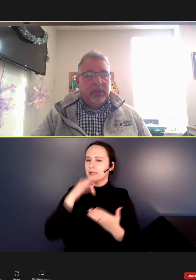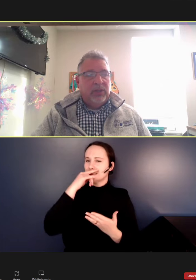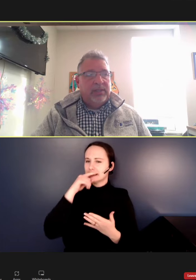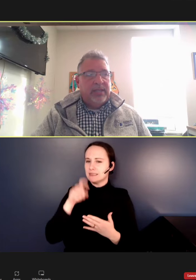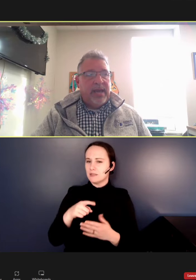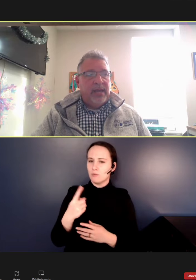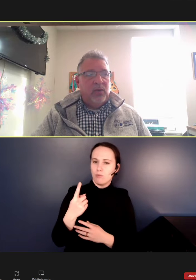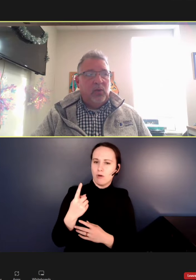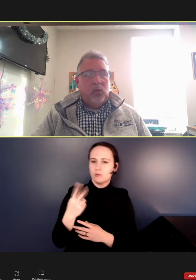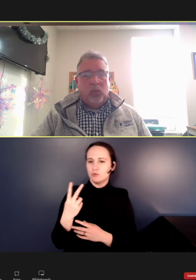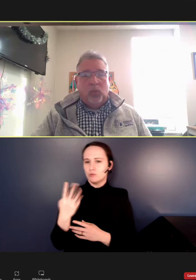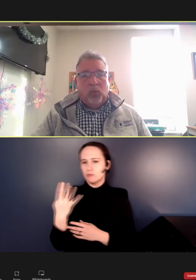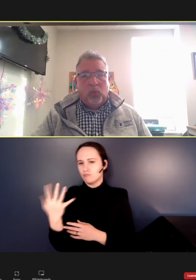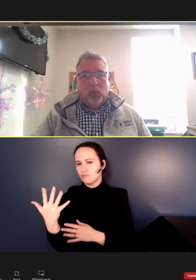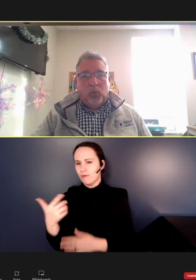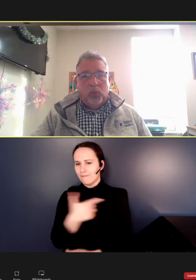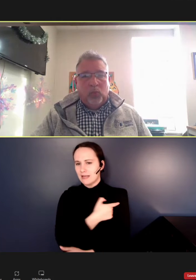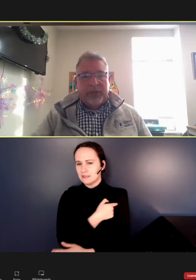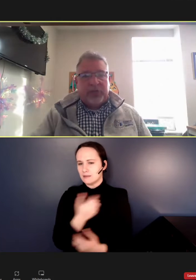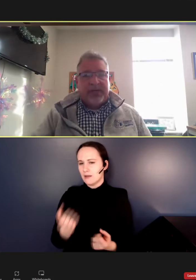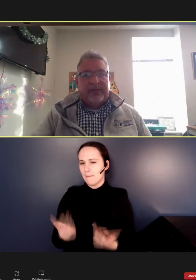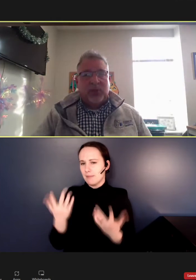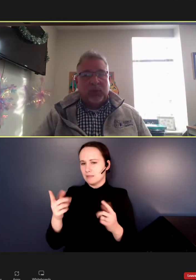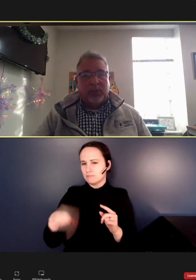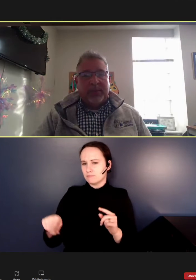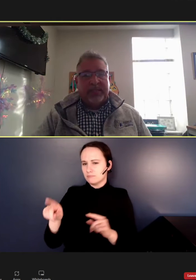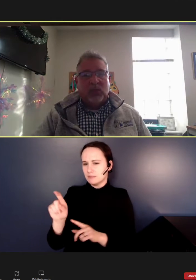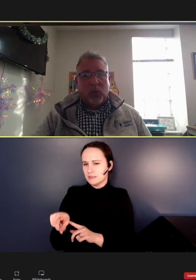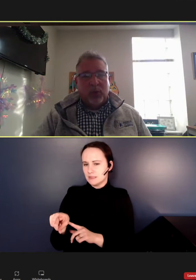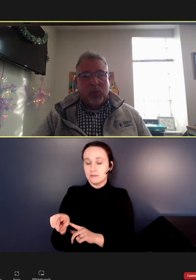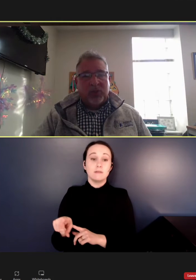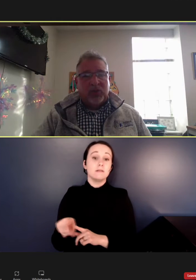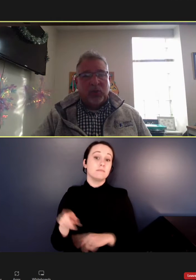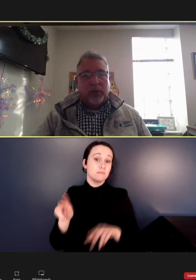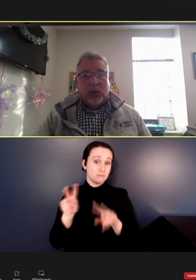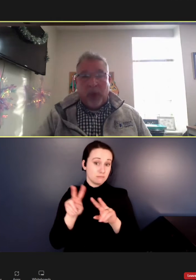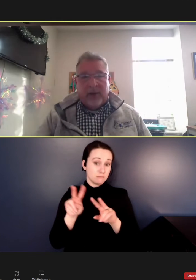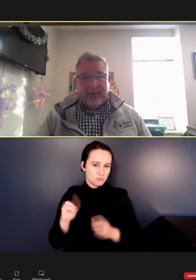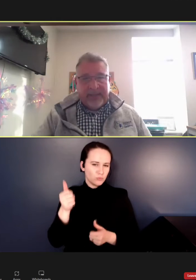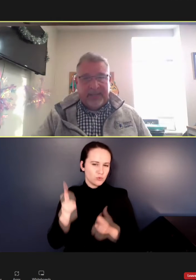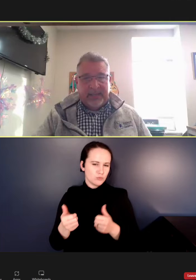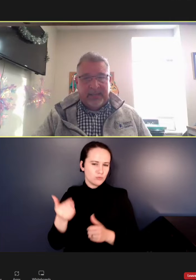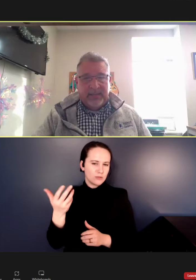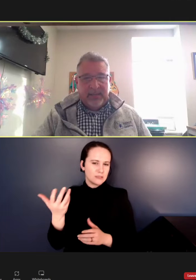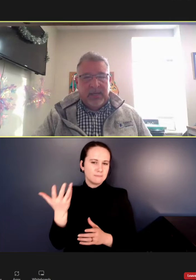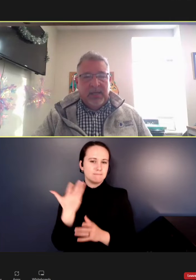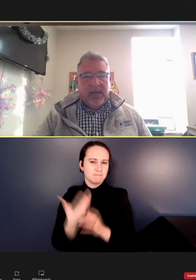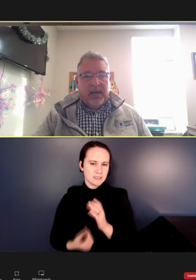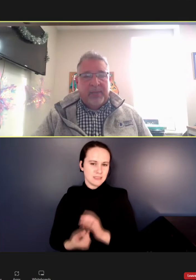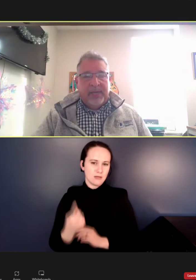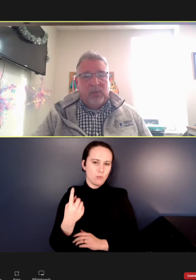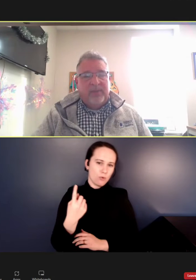we looked at which individuals were missing one or more school-required vaccines. Again,